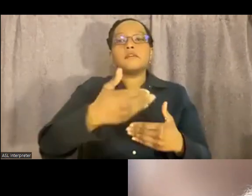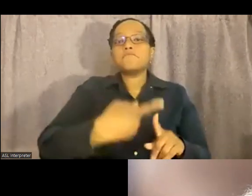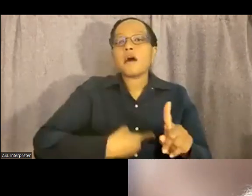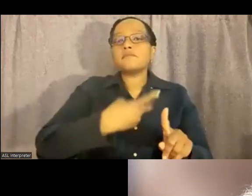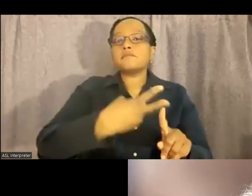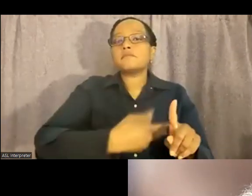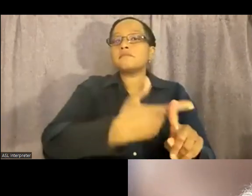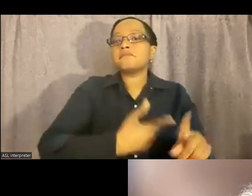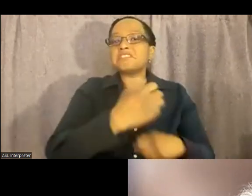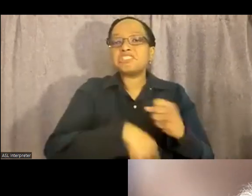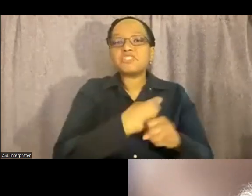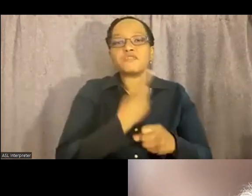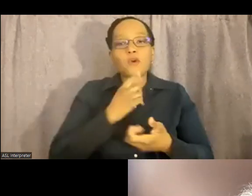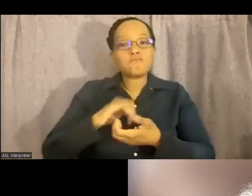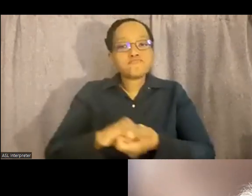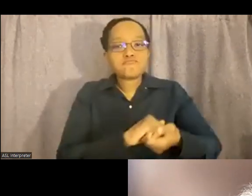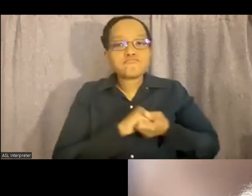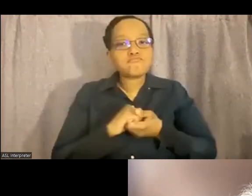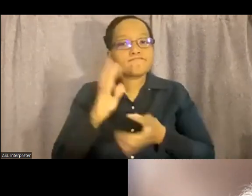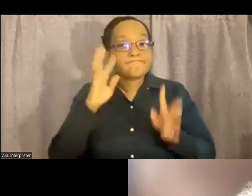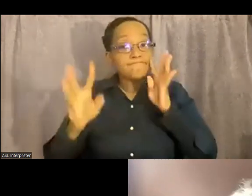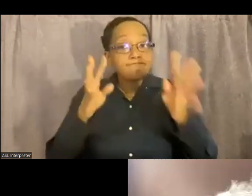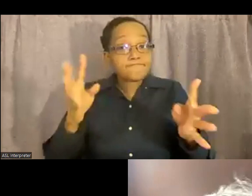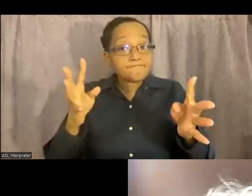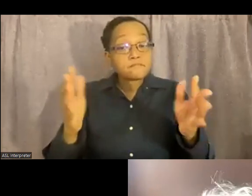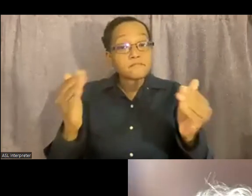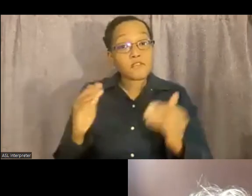. Roma, do you want to say anything else?